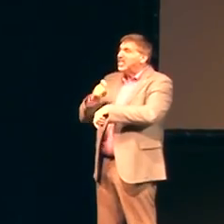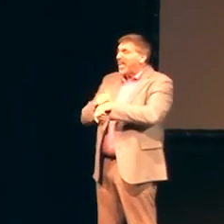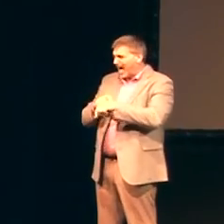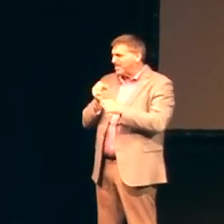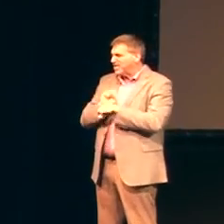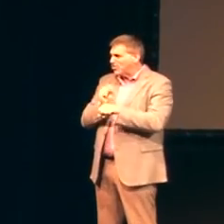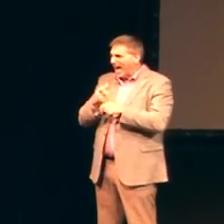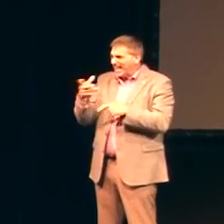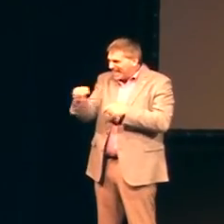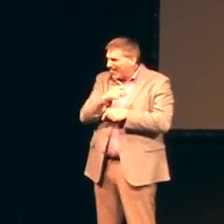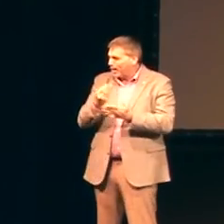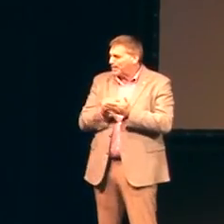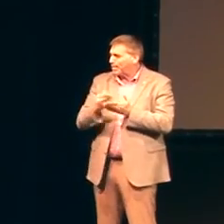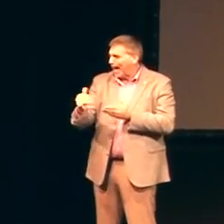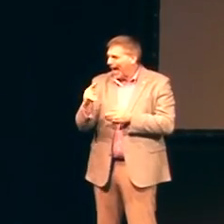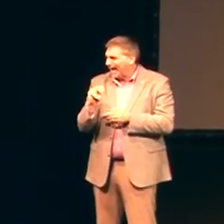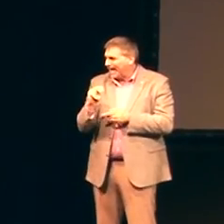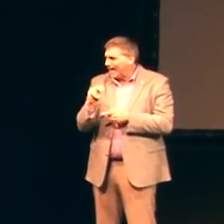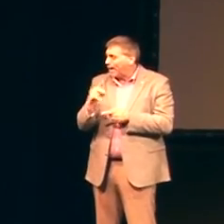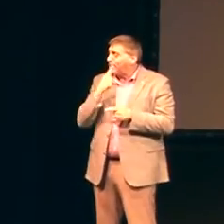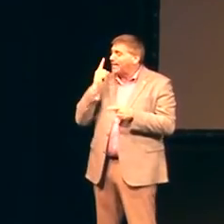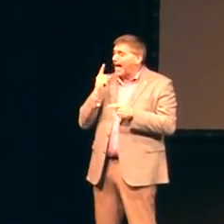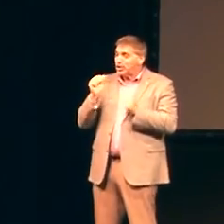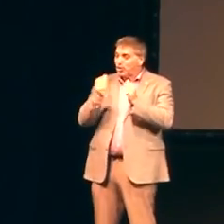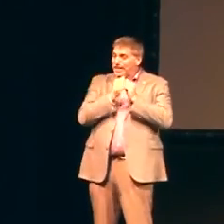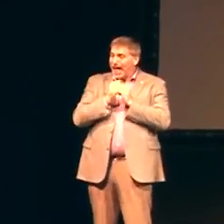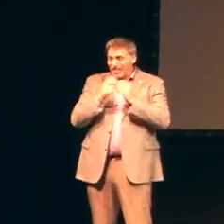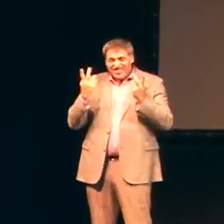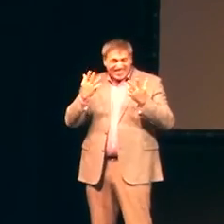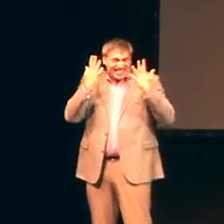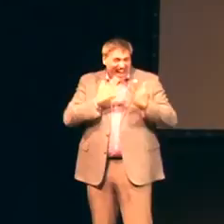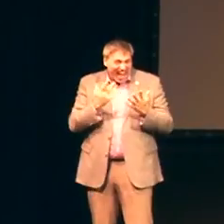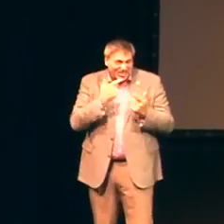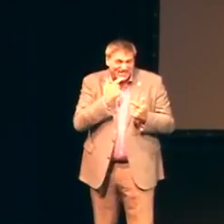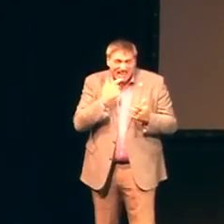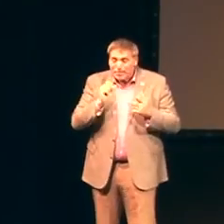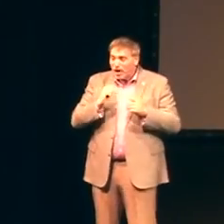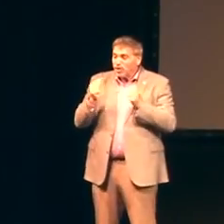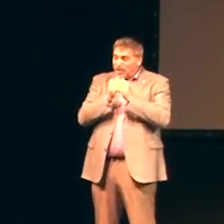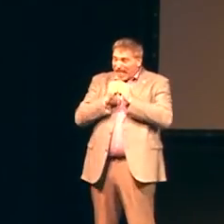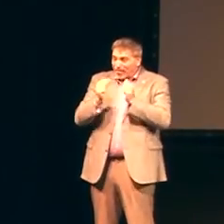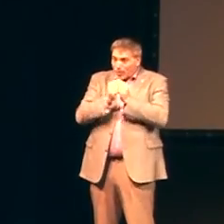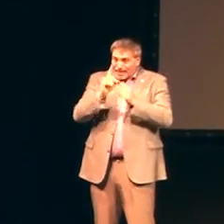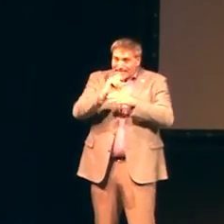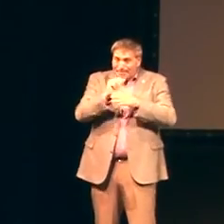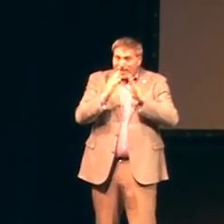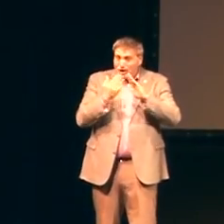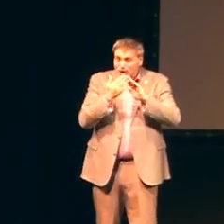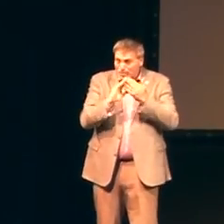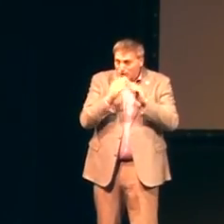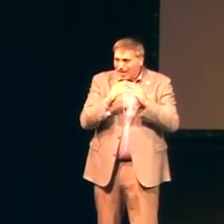coming from and there is a lot of energy and effort put in, and money to get them to buy in